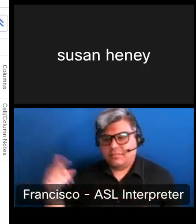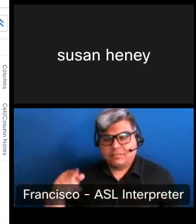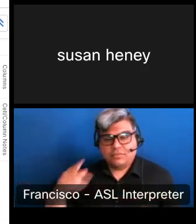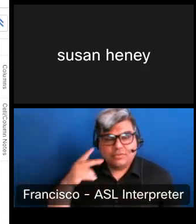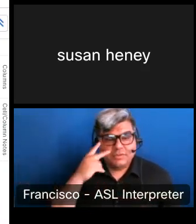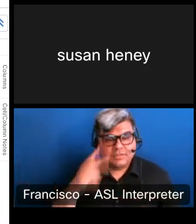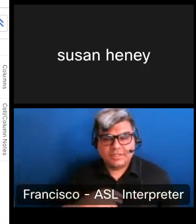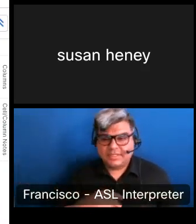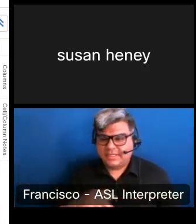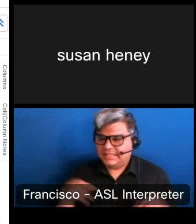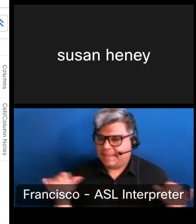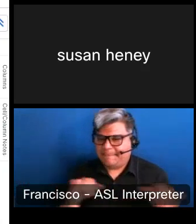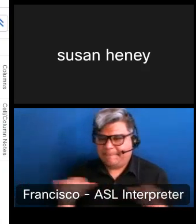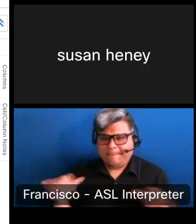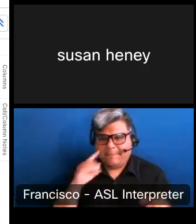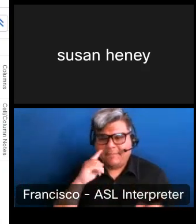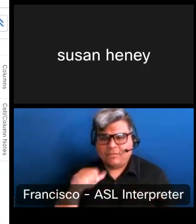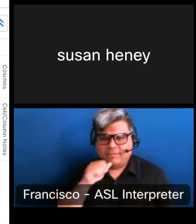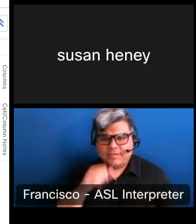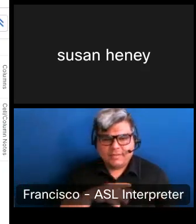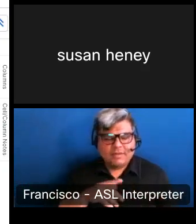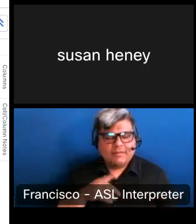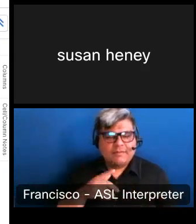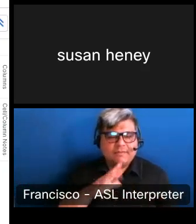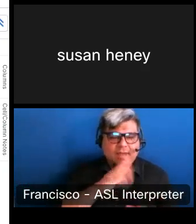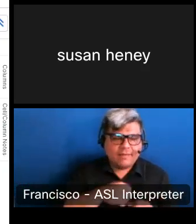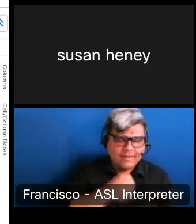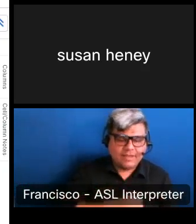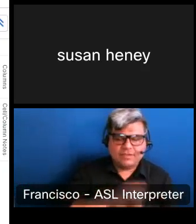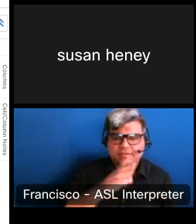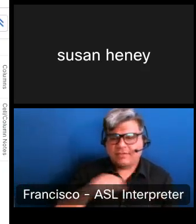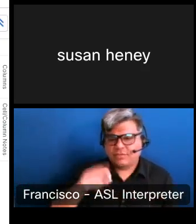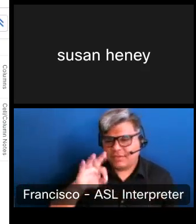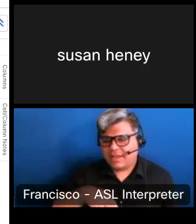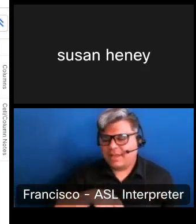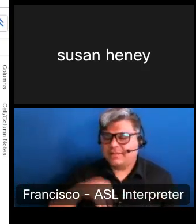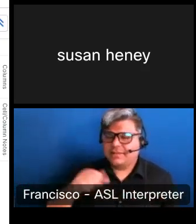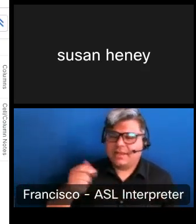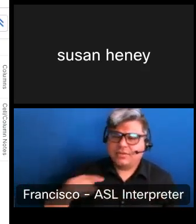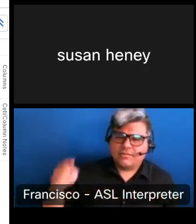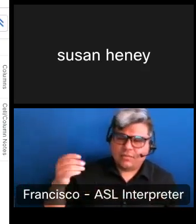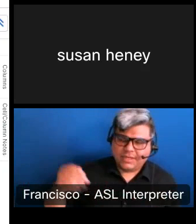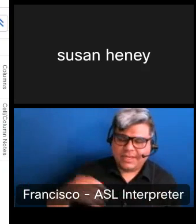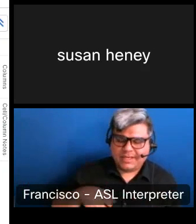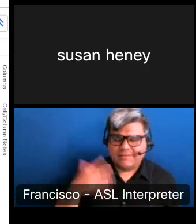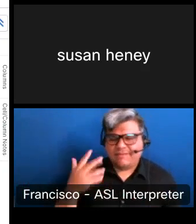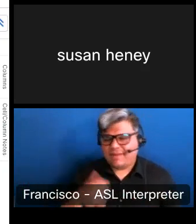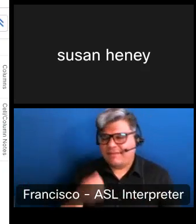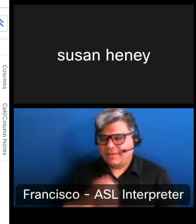under 5 years, 5 to 9, 10 to 14, and then again in five-year increments, all the way down to